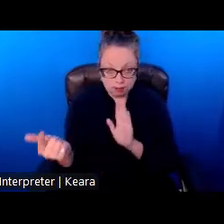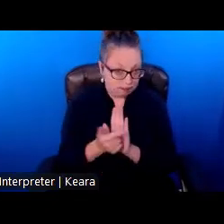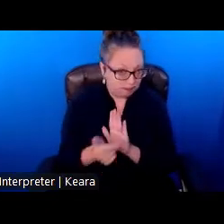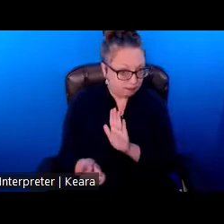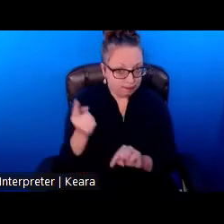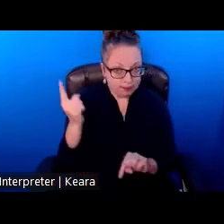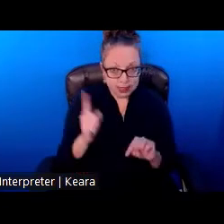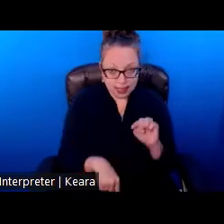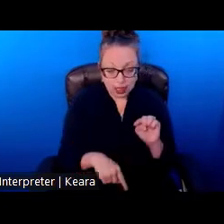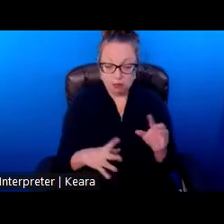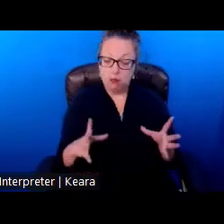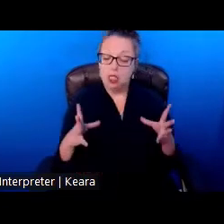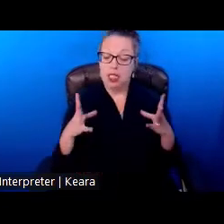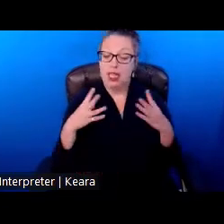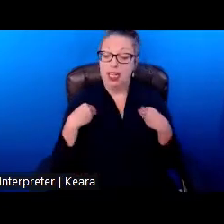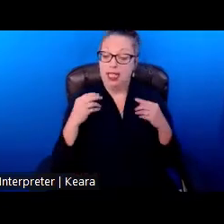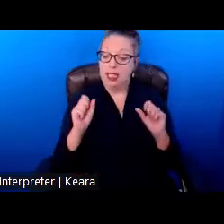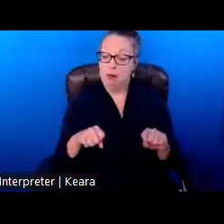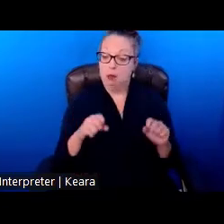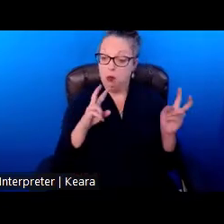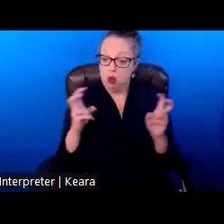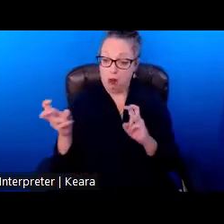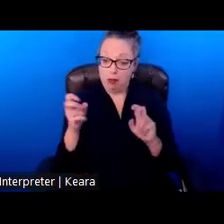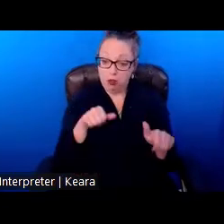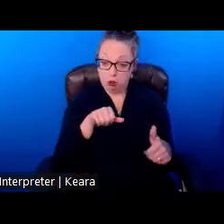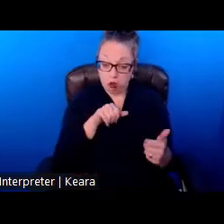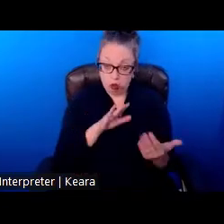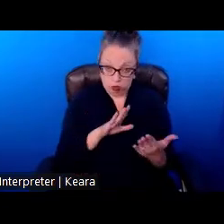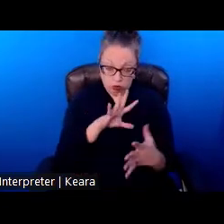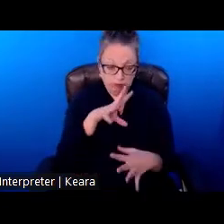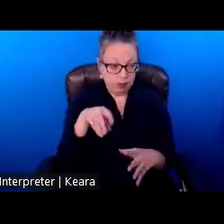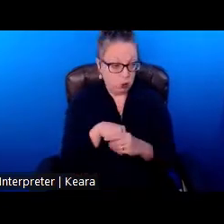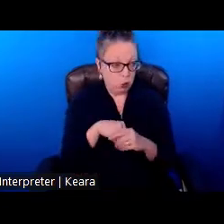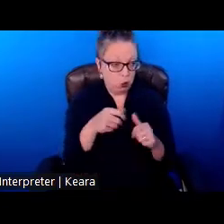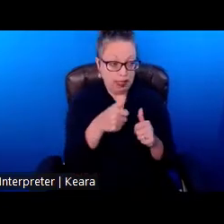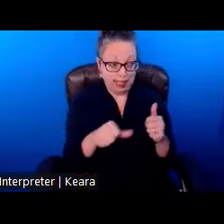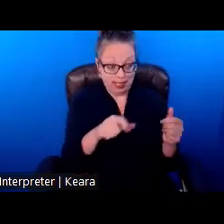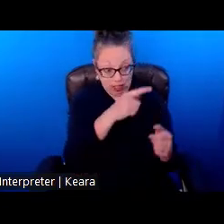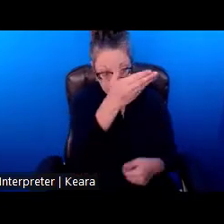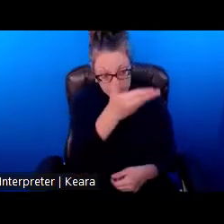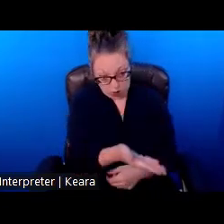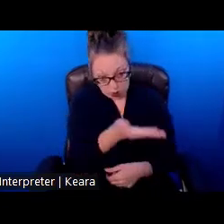Acceptable topics to address in the panel statement include any of the following: